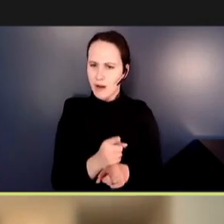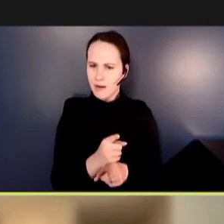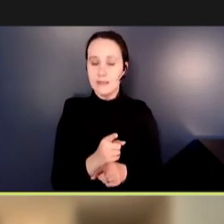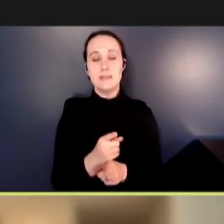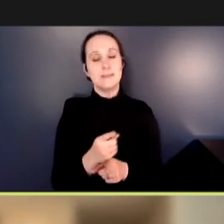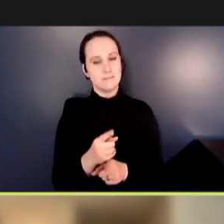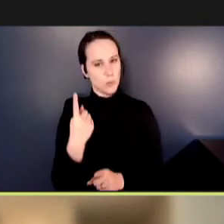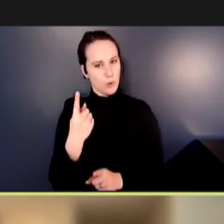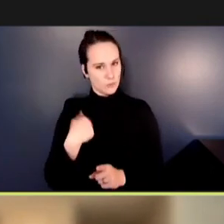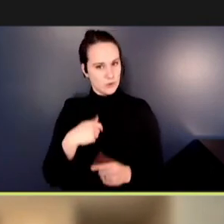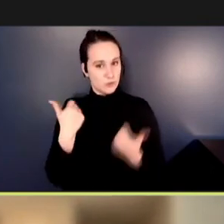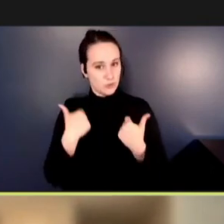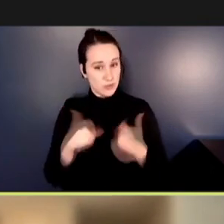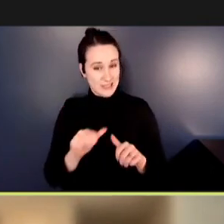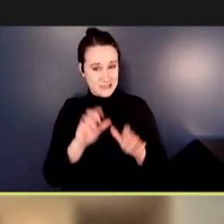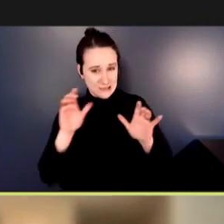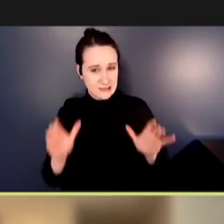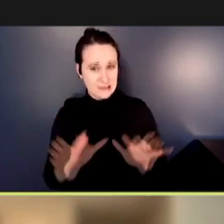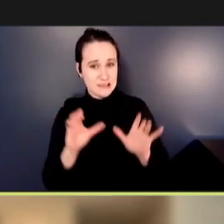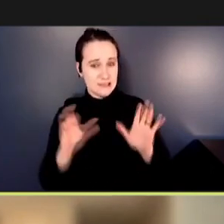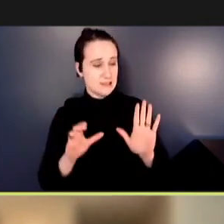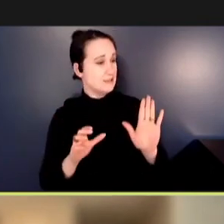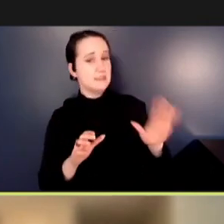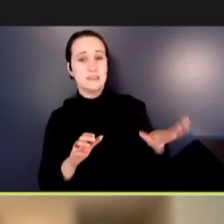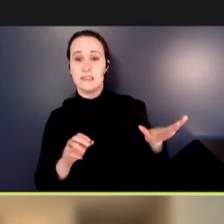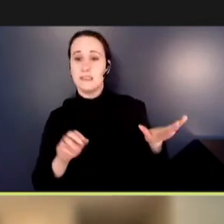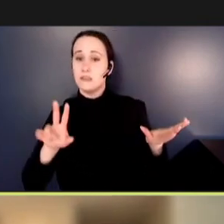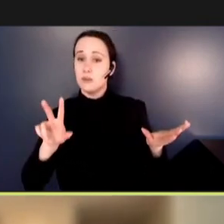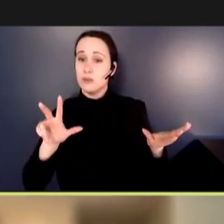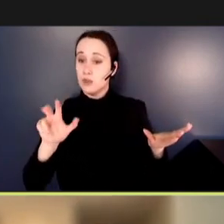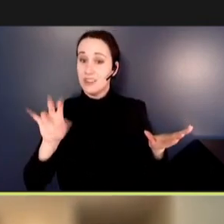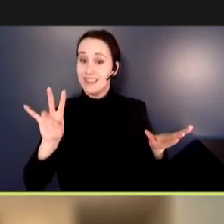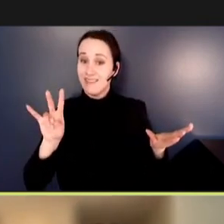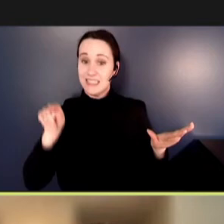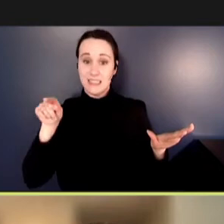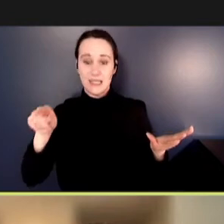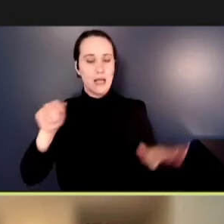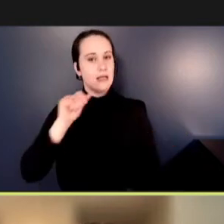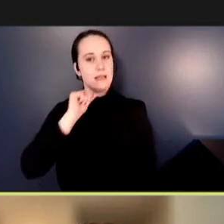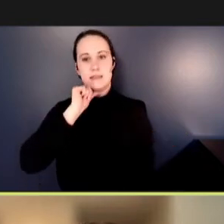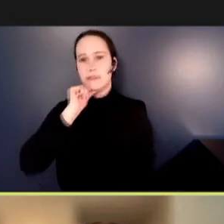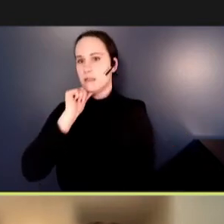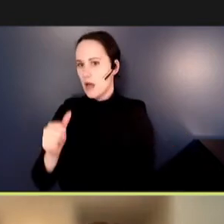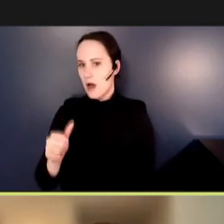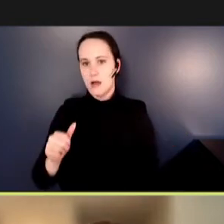make the message clear that 317 is not in fact already doing this, for some of those reasons